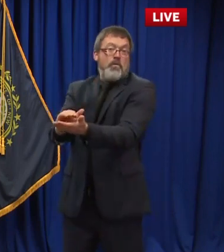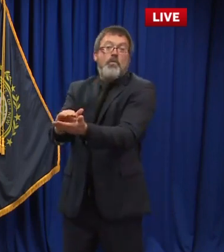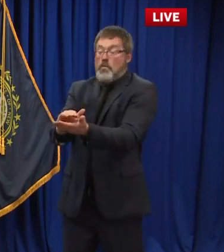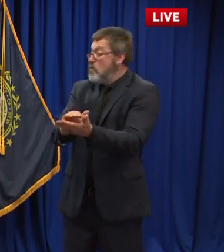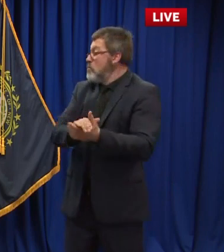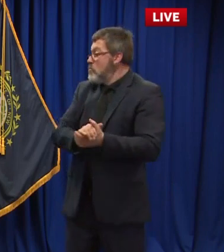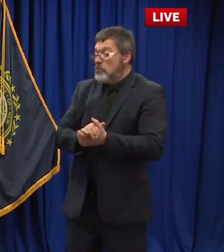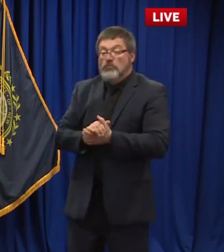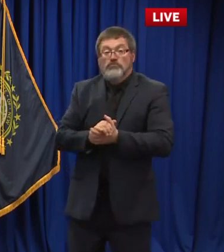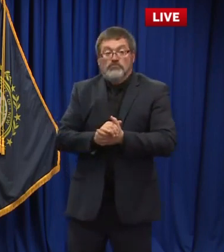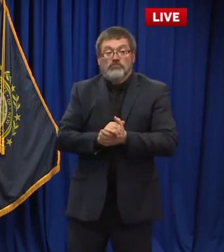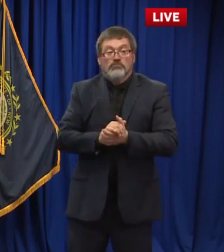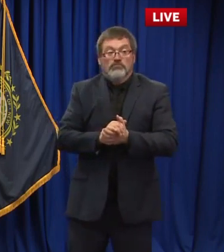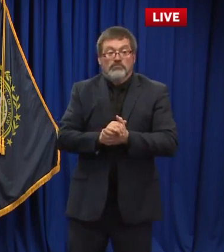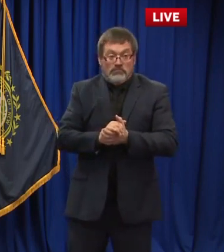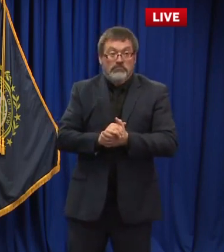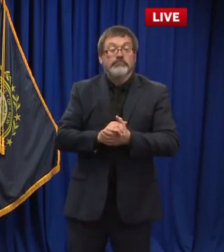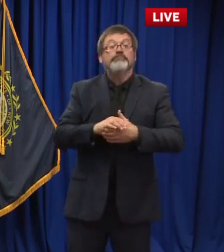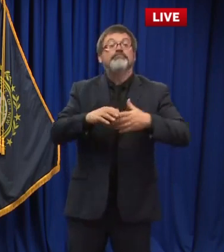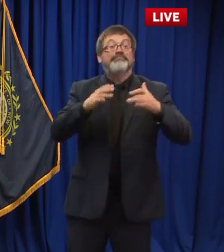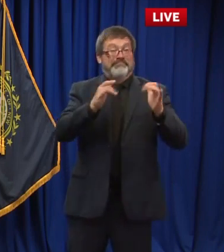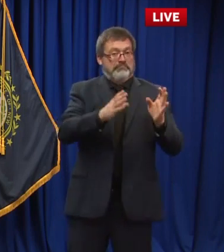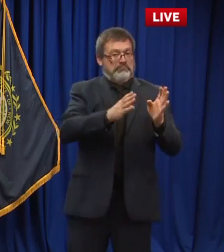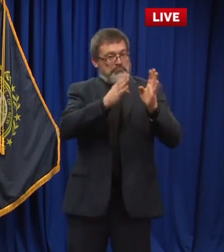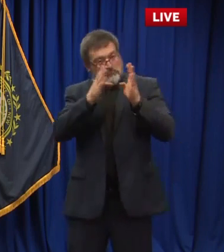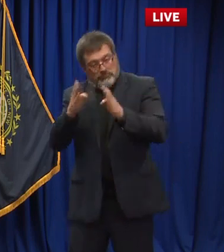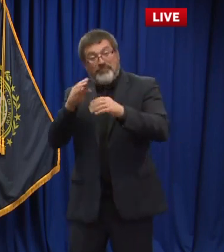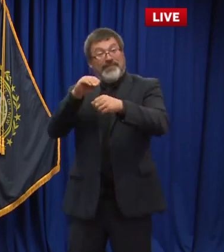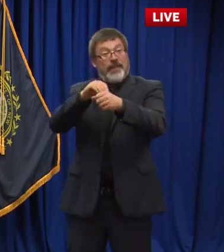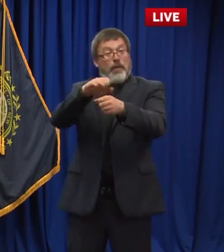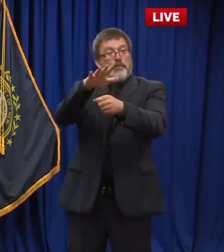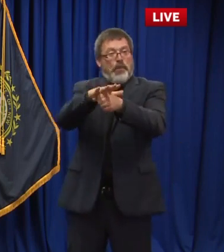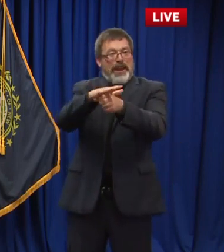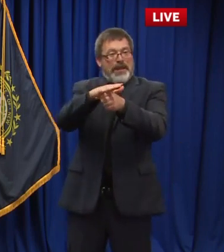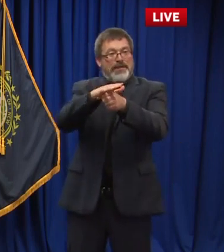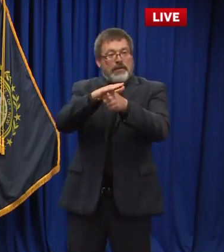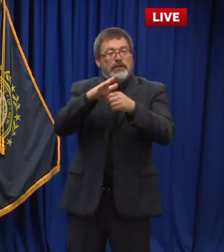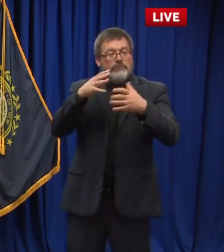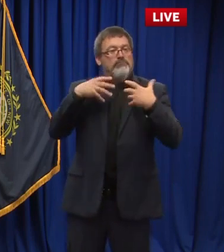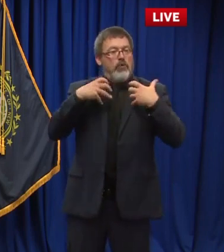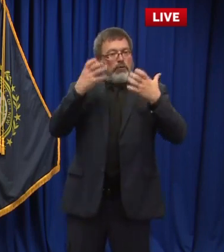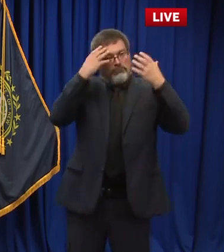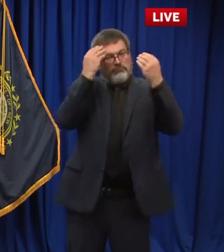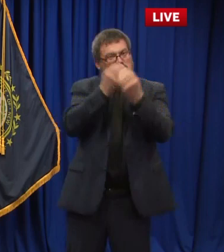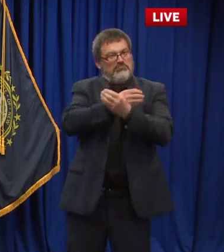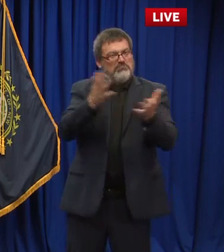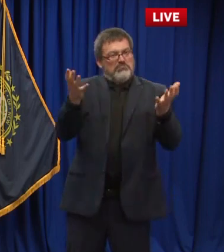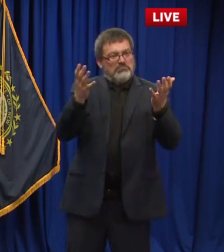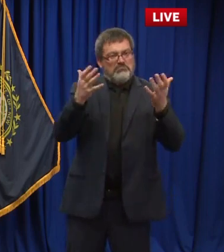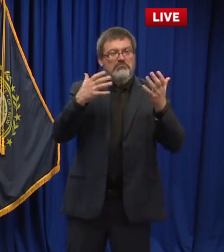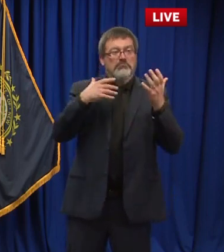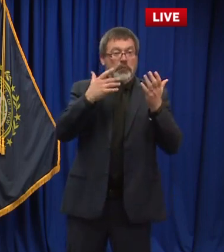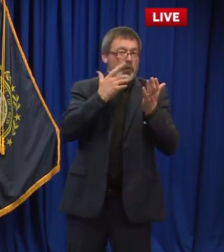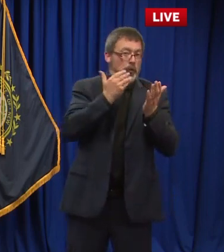FINALLY, ON A WEEKLY BASIS WE HAVE BEEN ISSUING A LIST OF CURRENT AND CLOSED OUTBREAKS.